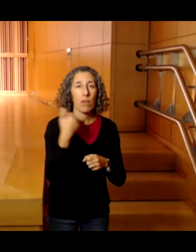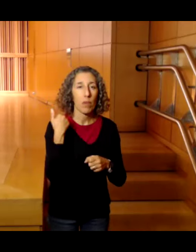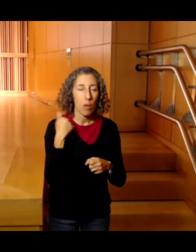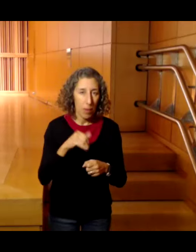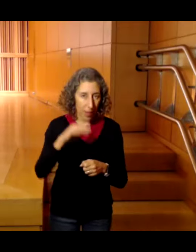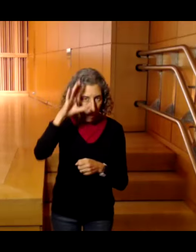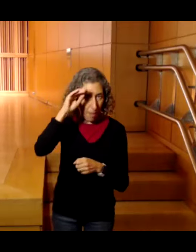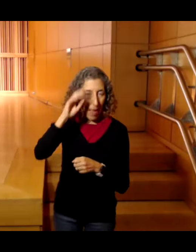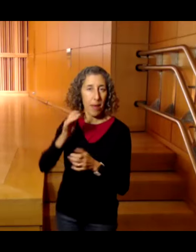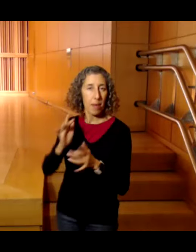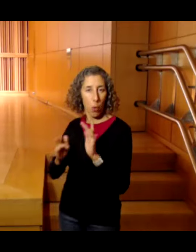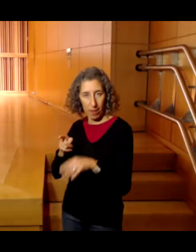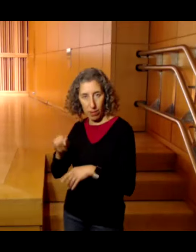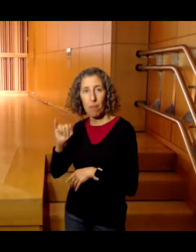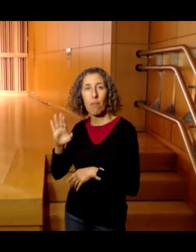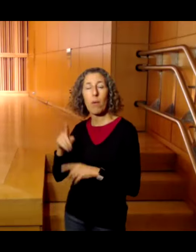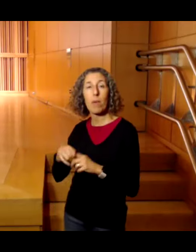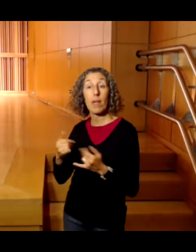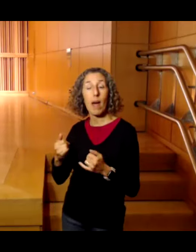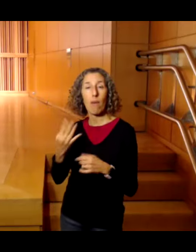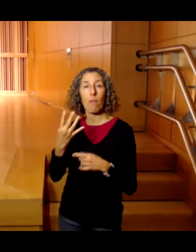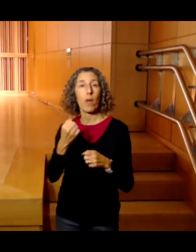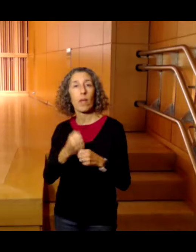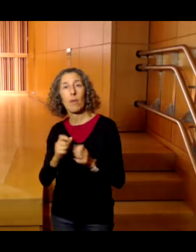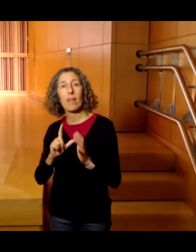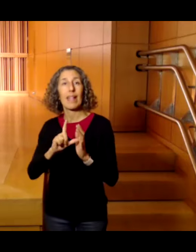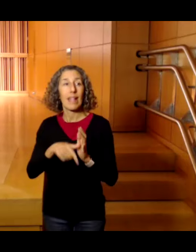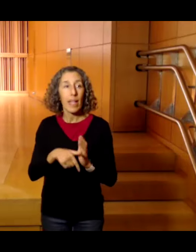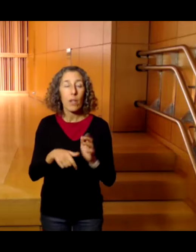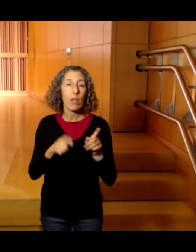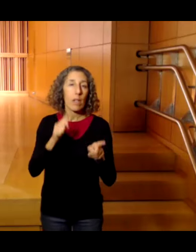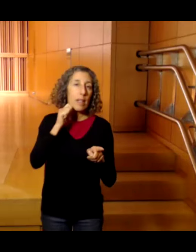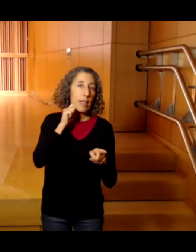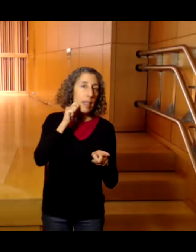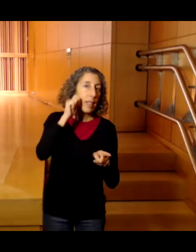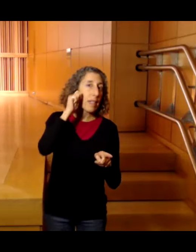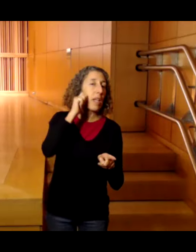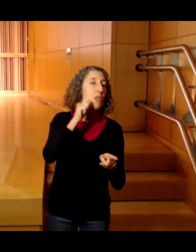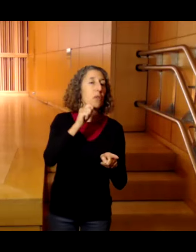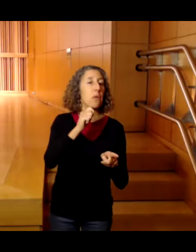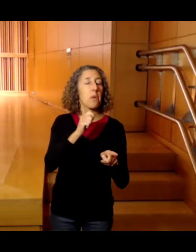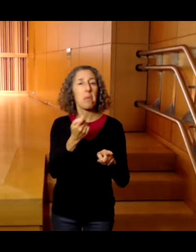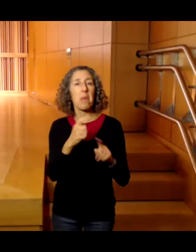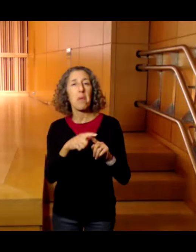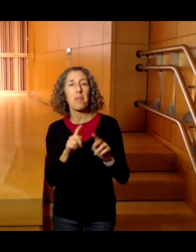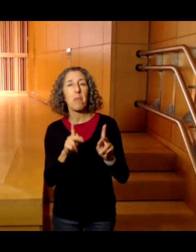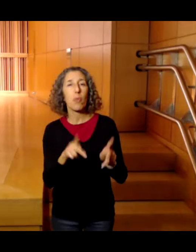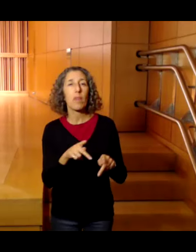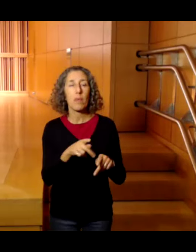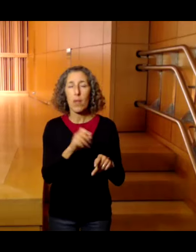This time, however, the adolescent had taken on at least some of the trappings of the man he had become. It started to smoke when he was outside of Harlem.